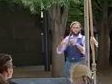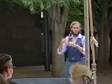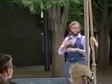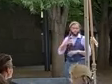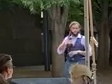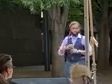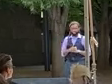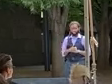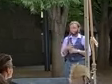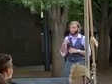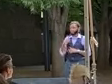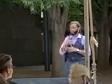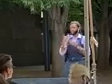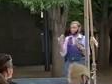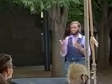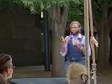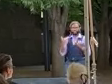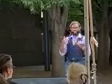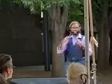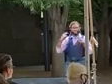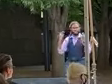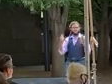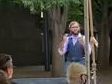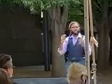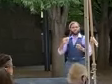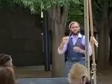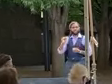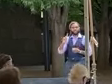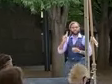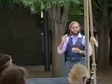We are here today to celebrate the Americans with Disabilities Act.